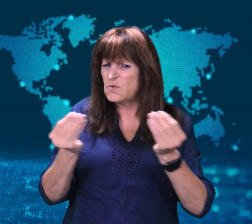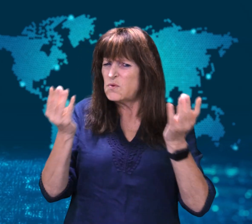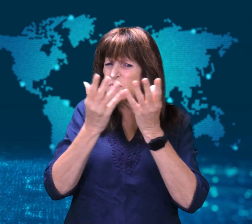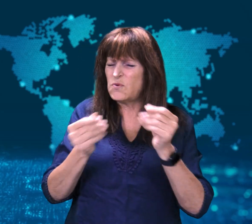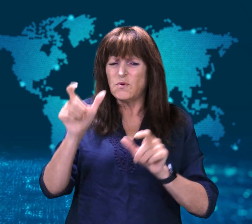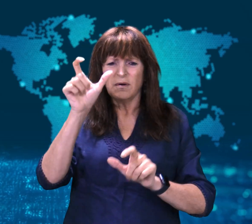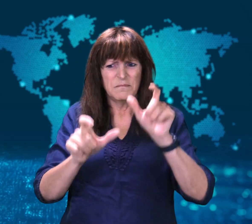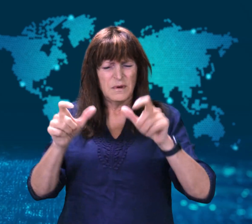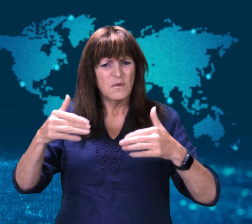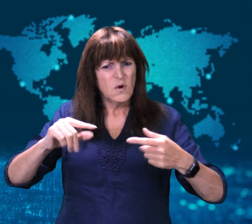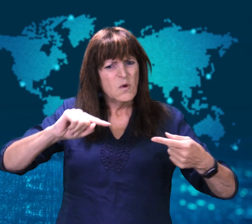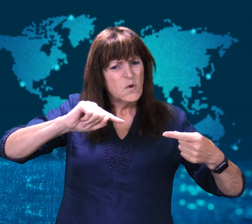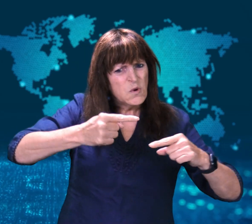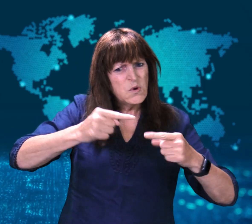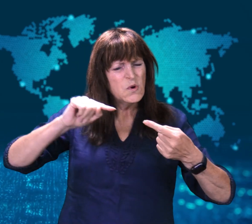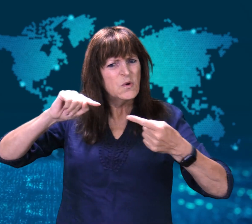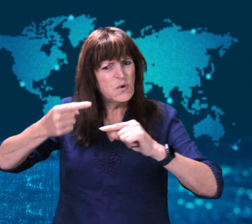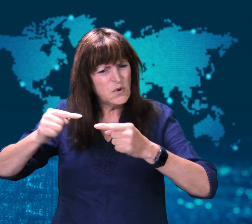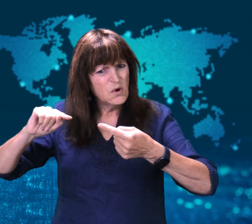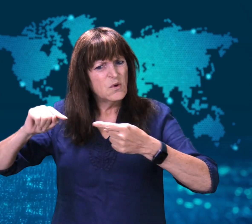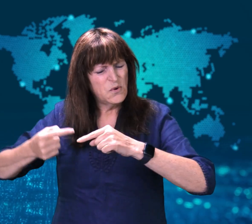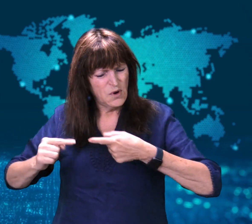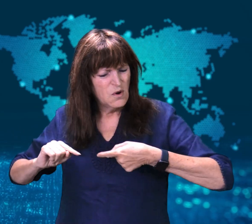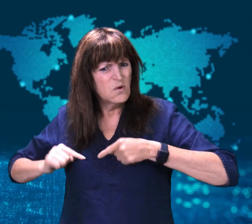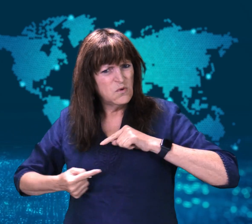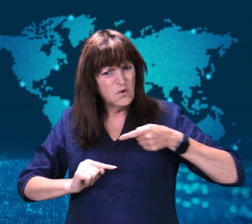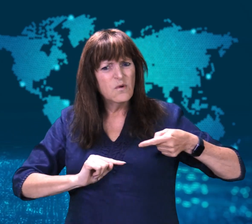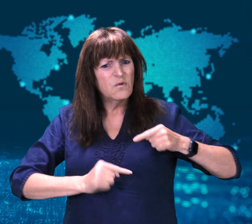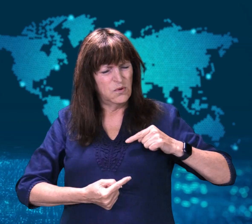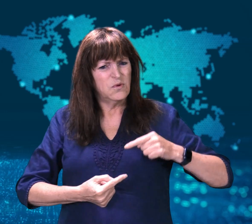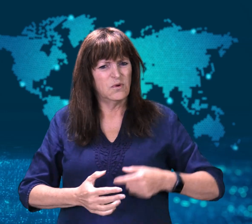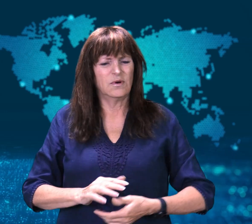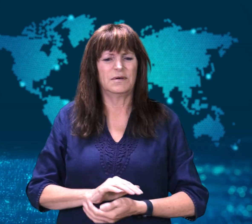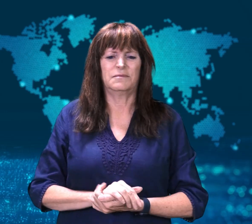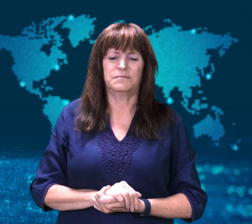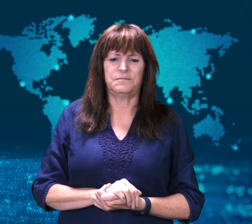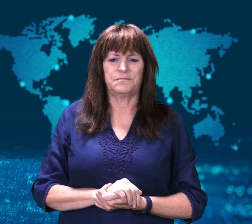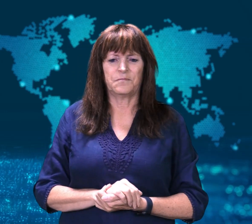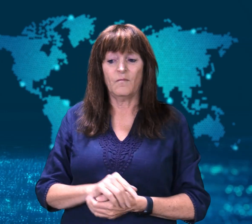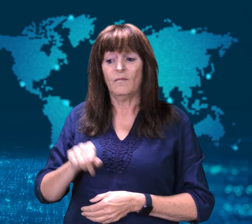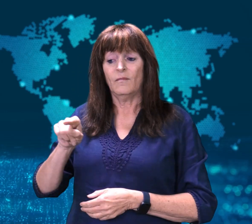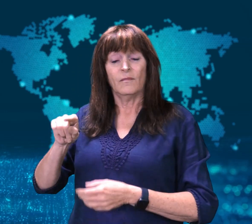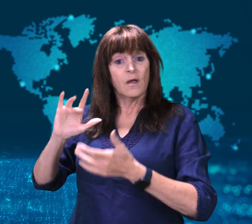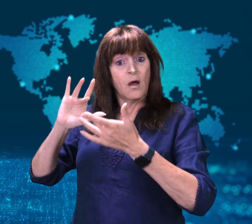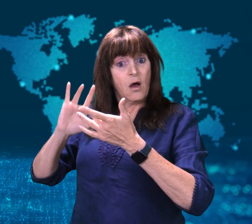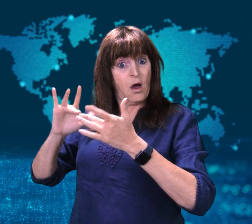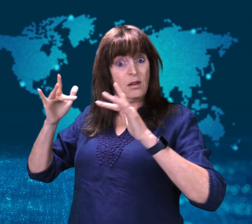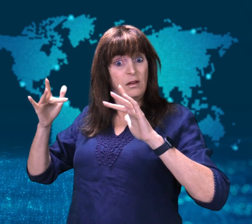Hundreds of people have also been injured.